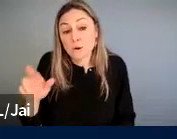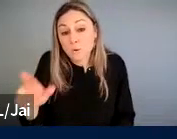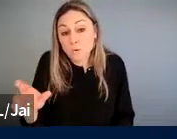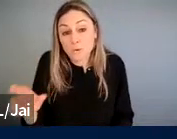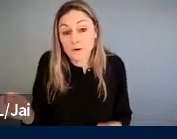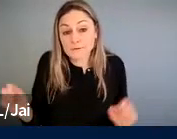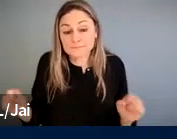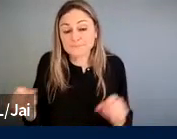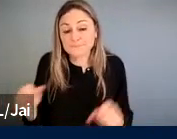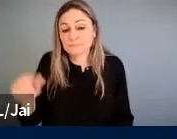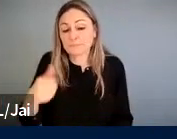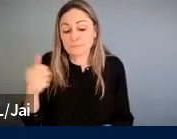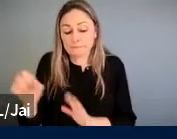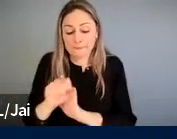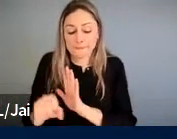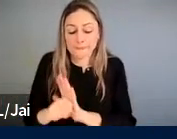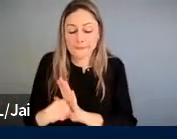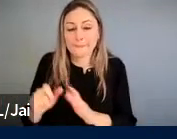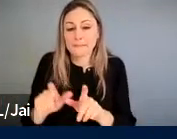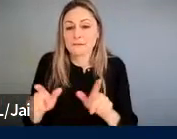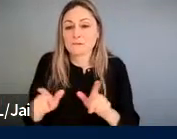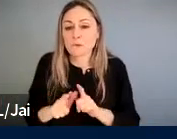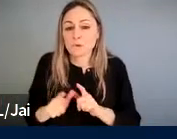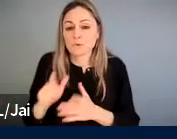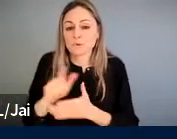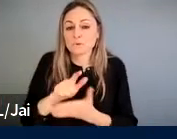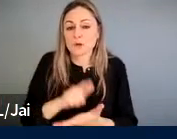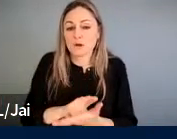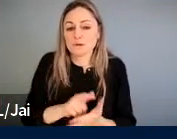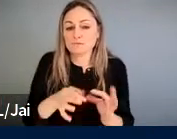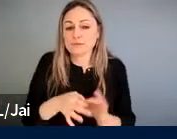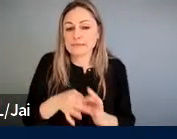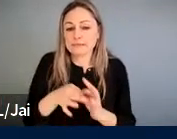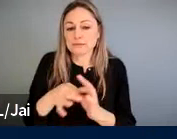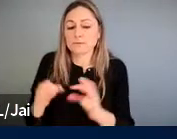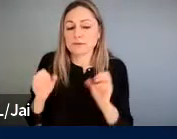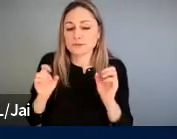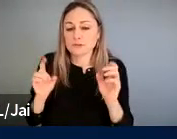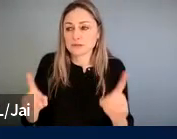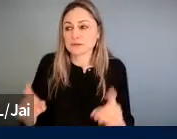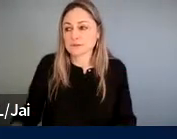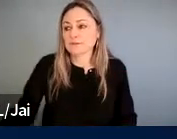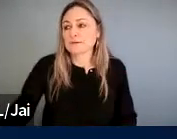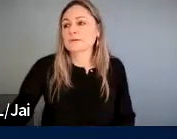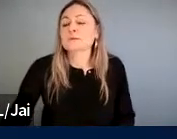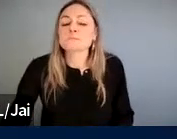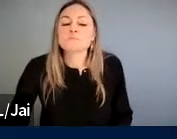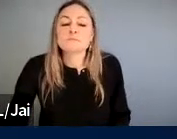other state or local laws related to education. So some of the recommendations for people with